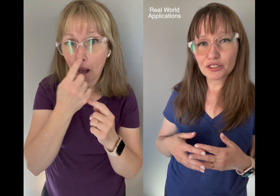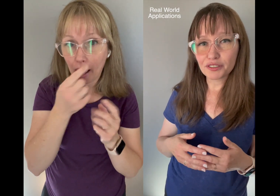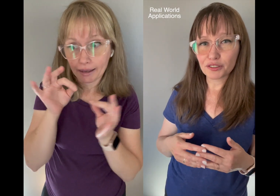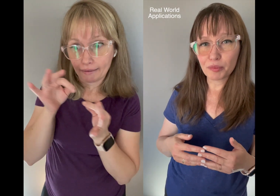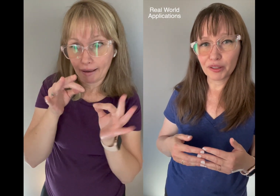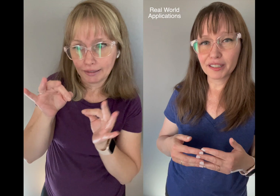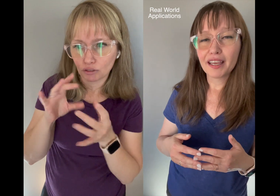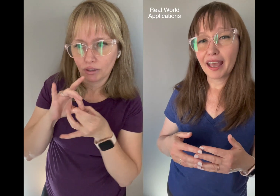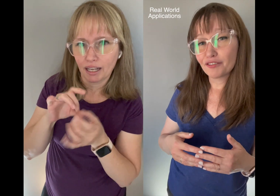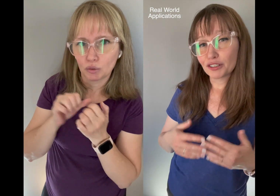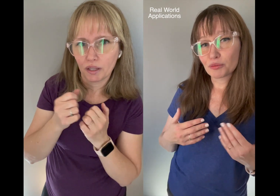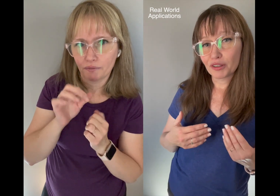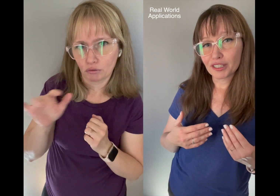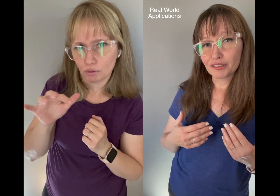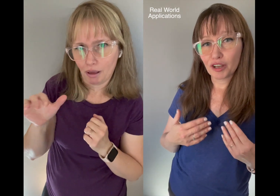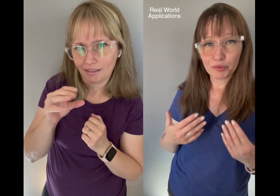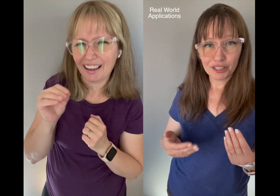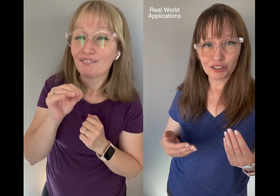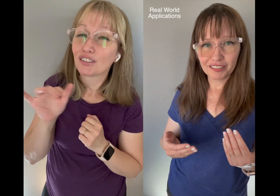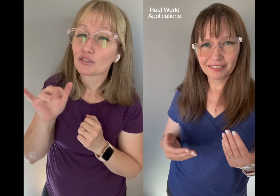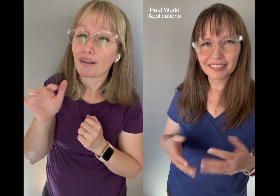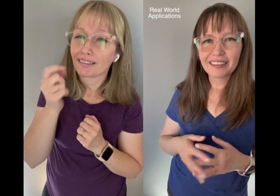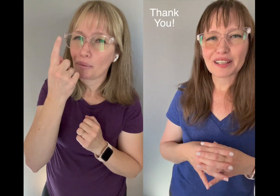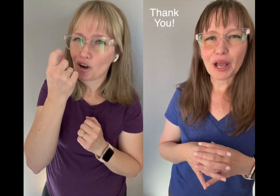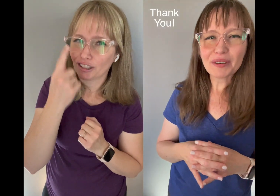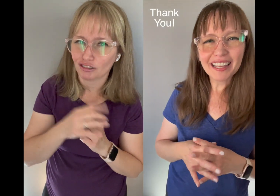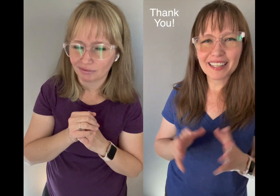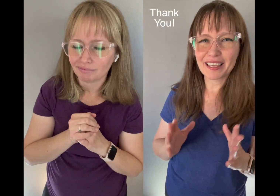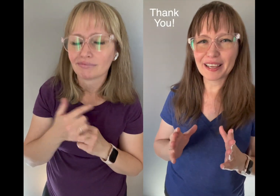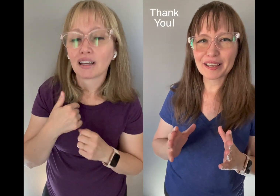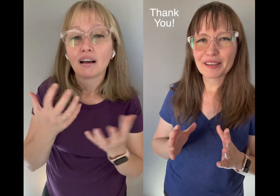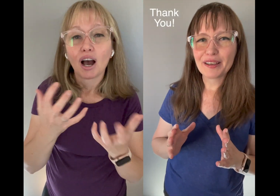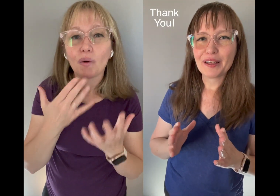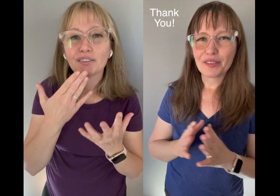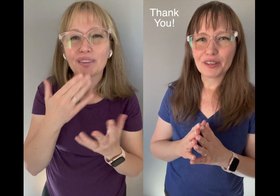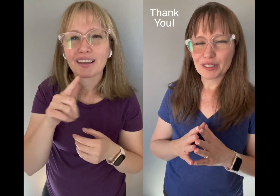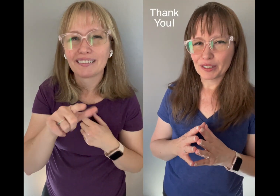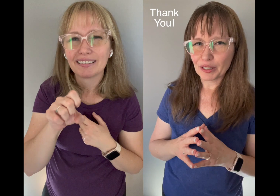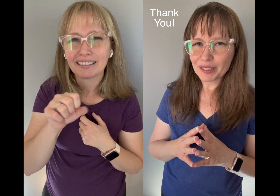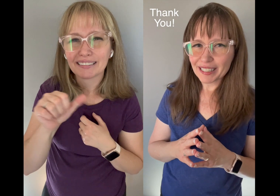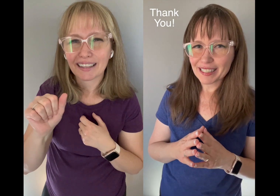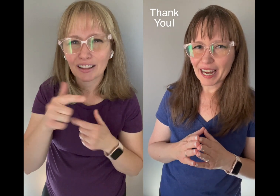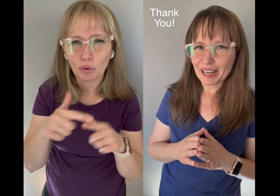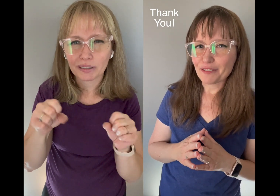finger spelling and finger spelling comprehension I would like to thank the Linguistic Society of